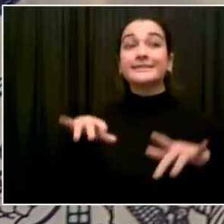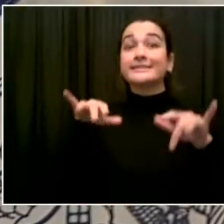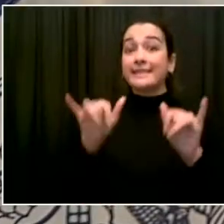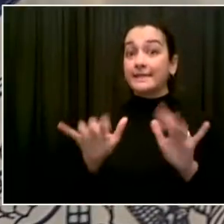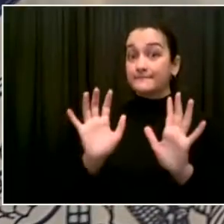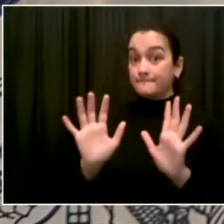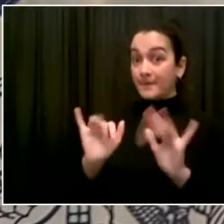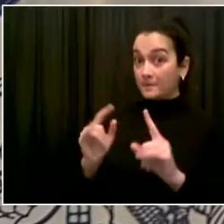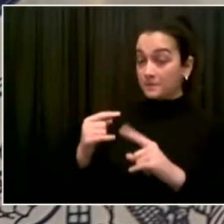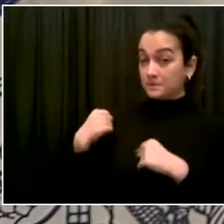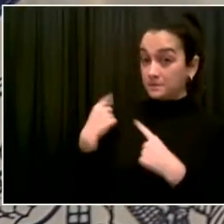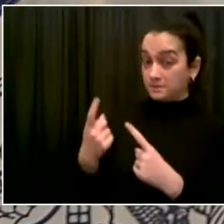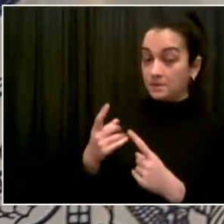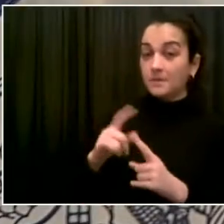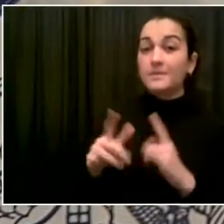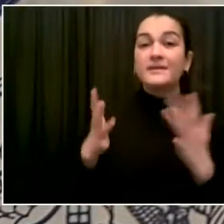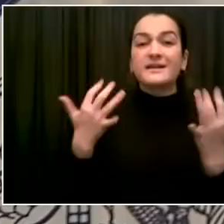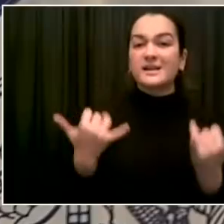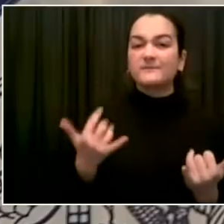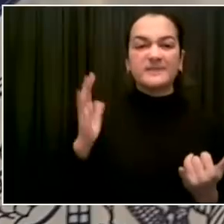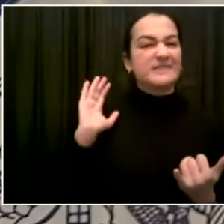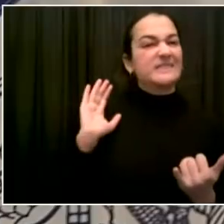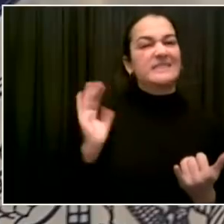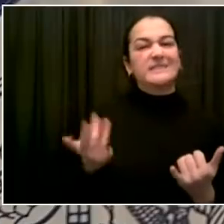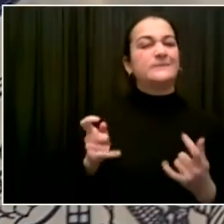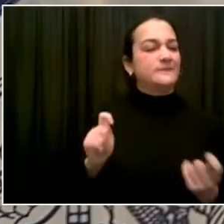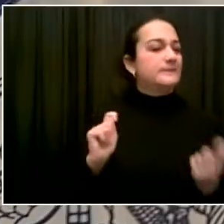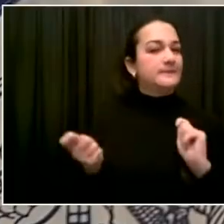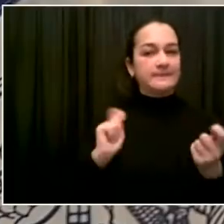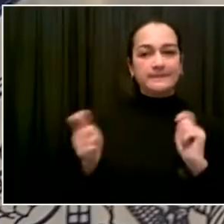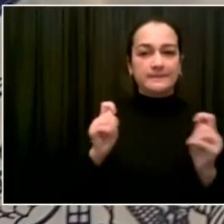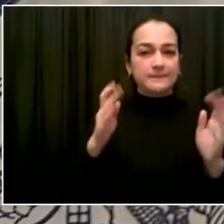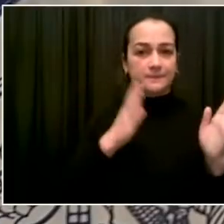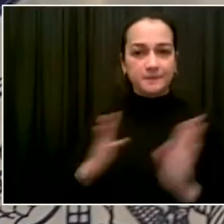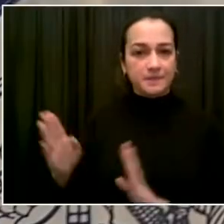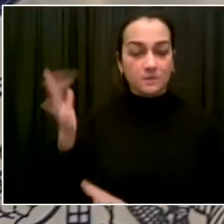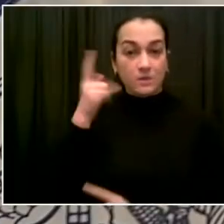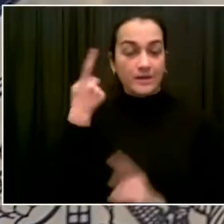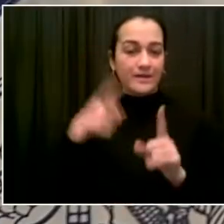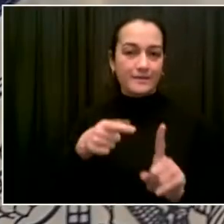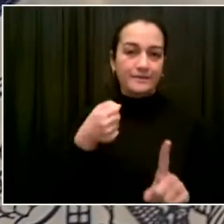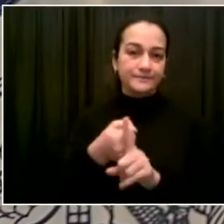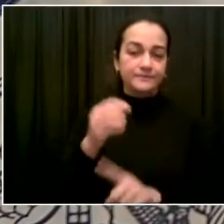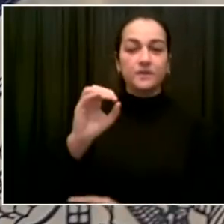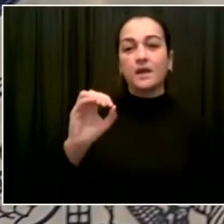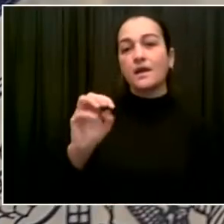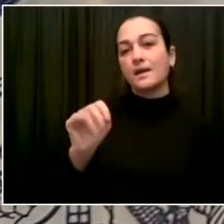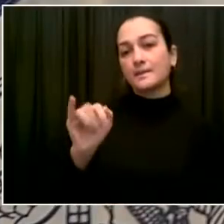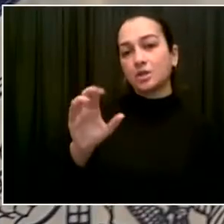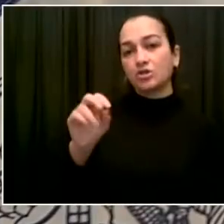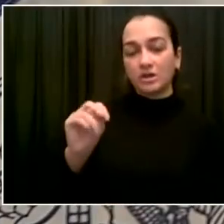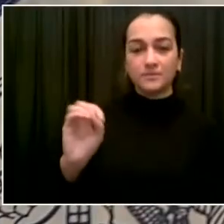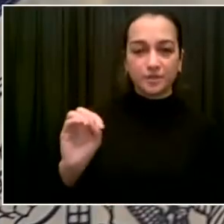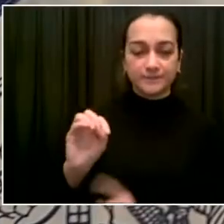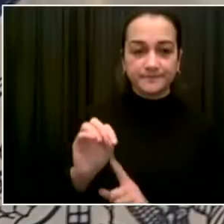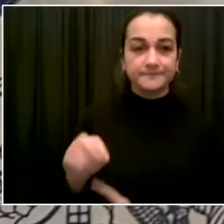LOOKING AT THAT N ILIGHT OF OMROICN. WE WILL MAKE A FINAL DECISION AND ANNOUNCE IT